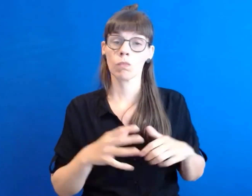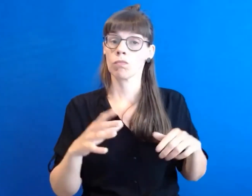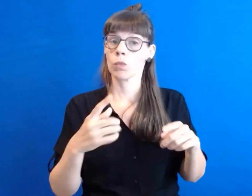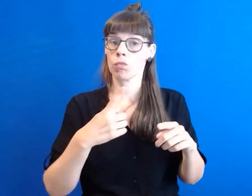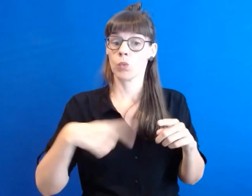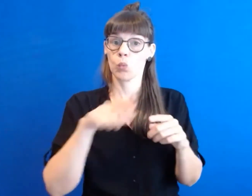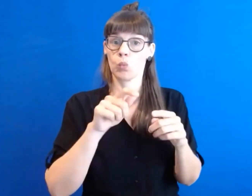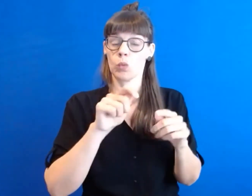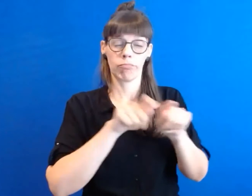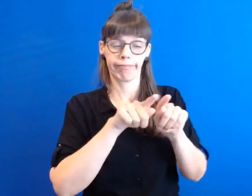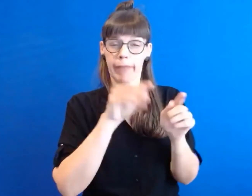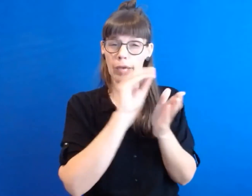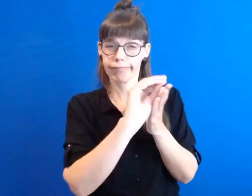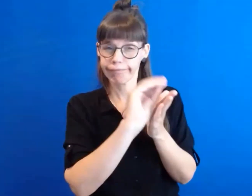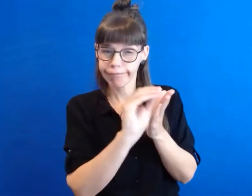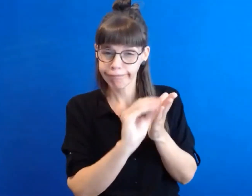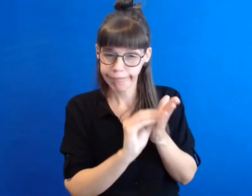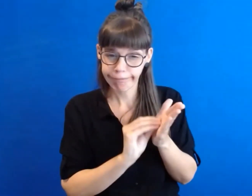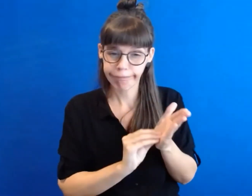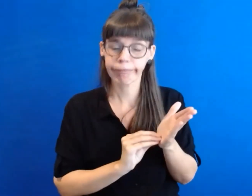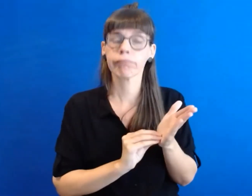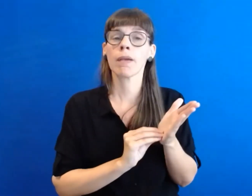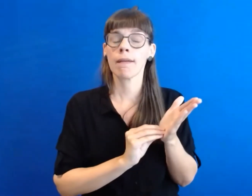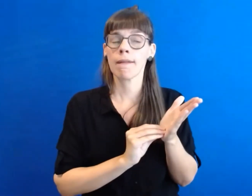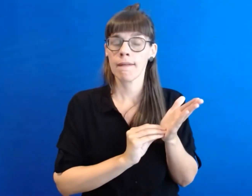and development of independence, among others. These resources